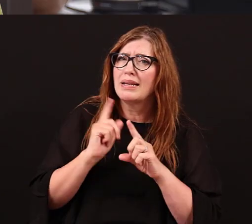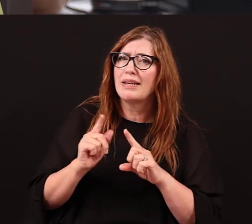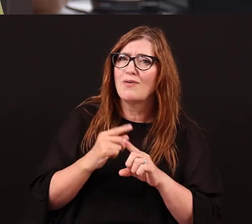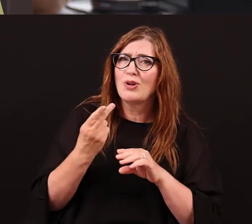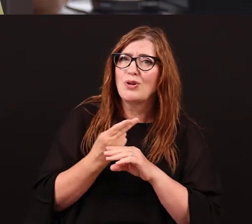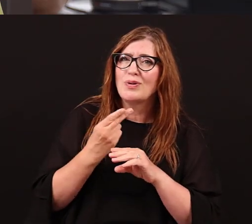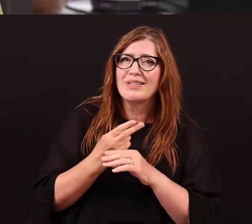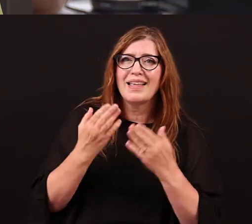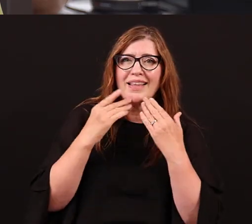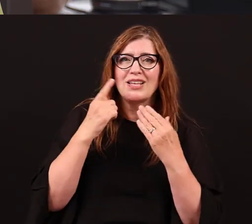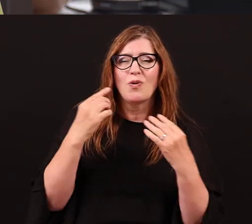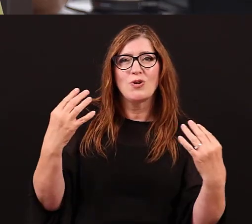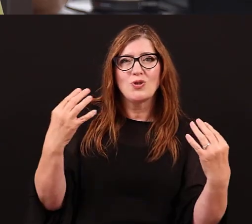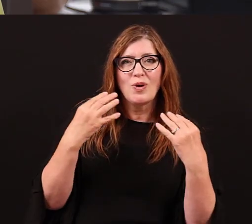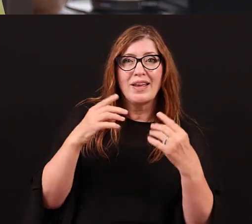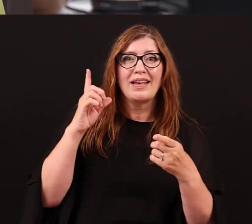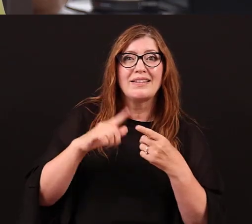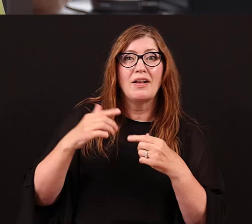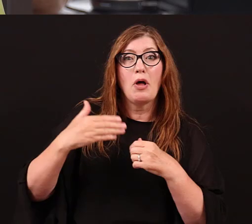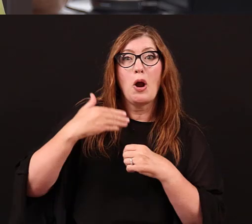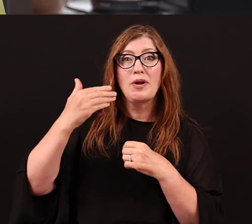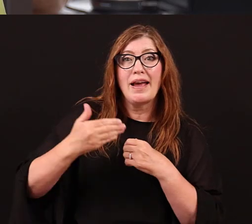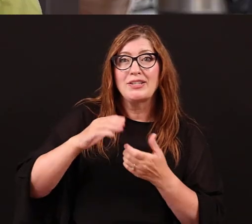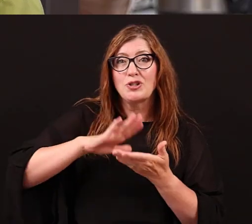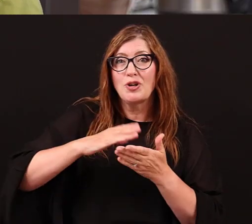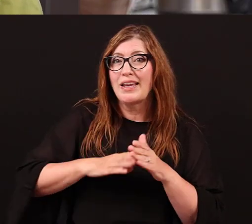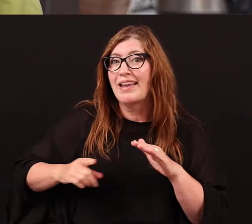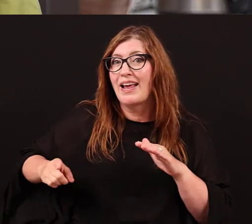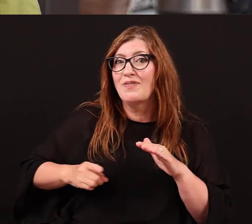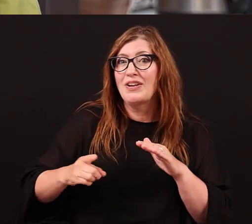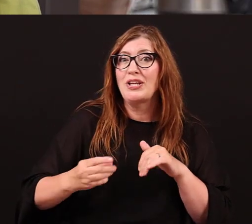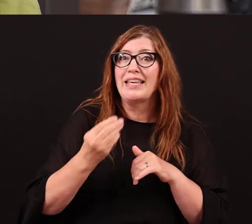Thank you for joining me, today. Until our next cooking adventure, eat to thrive.